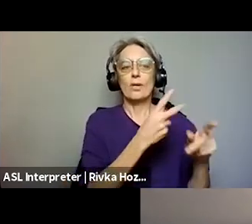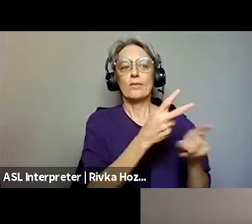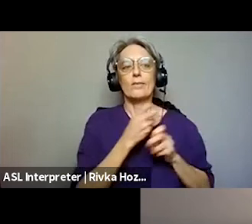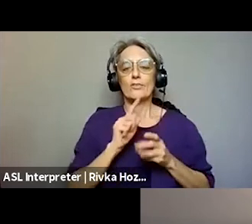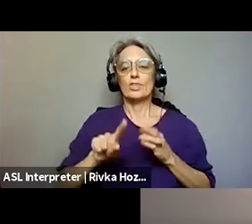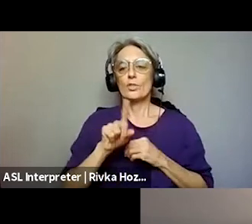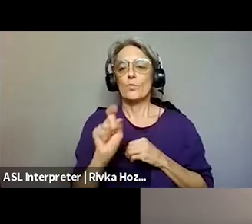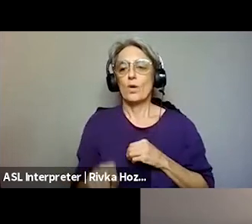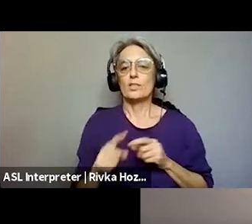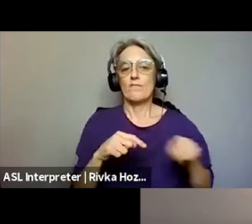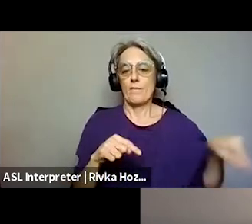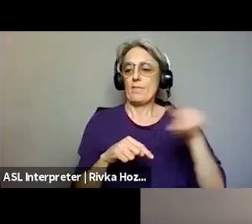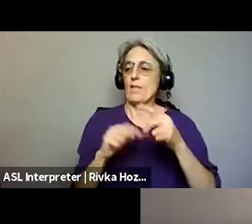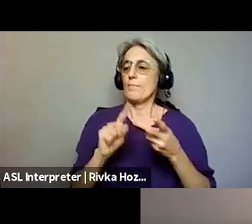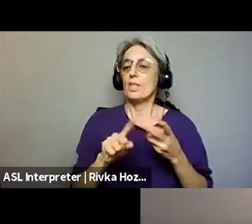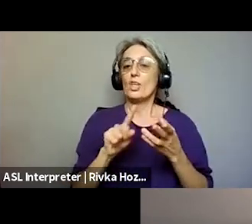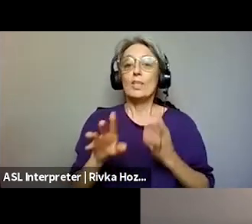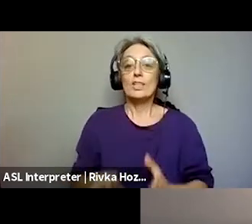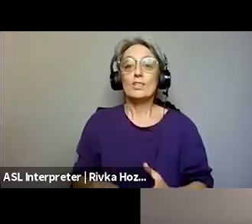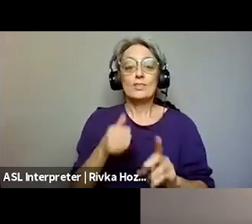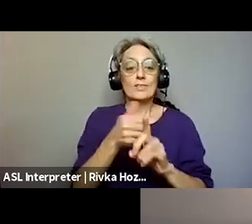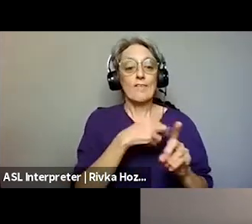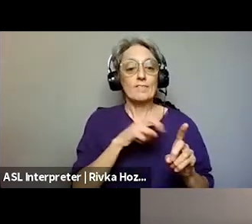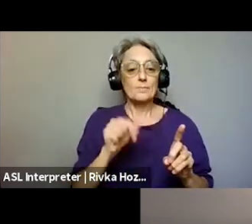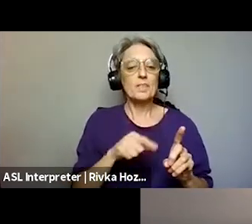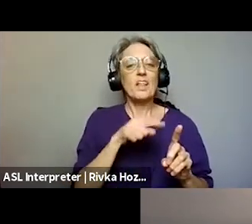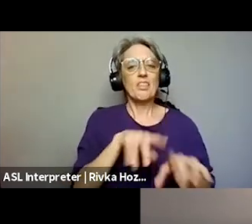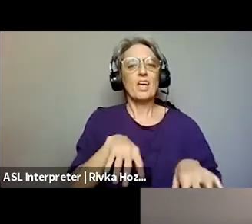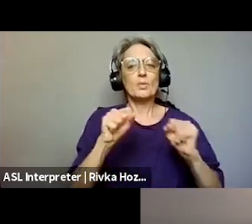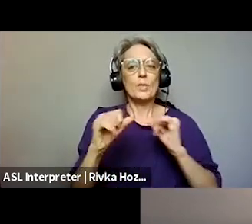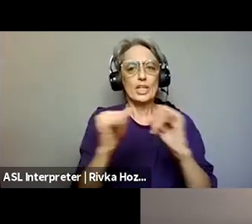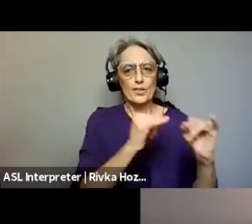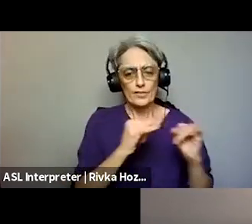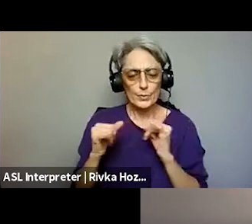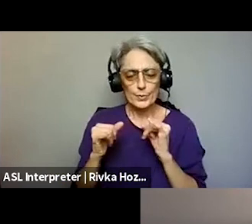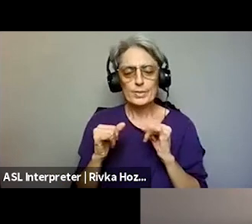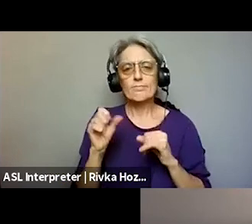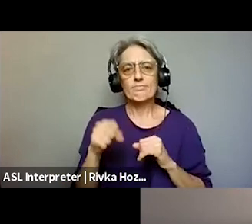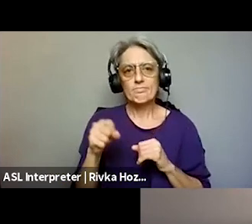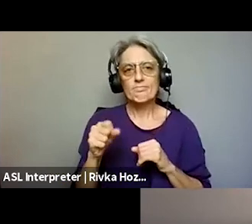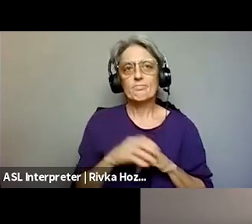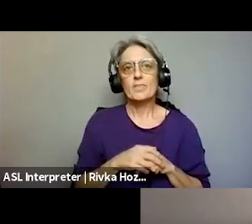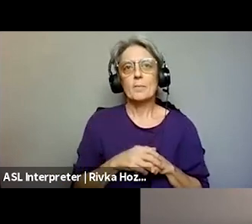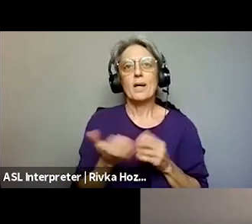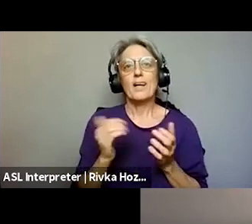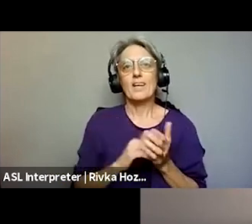have disabilities doing the interviews. But I know that there’s again sort of a spectrum in terms